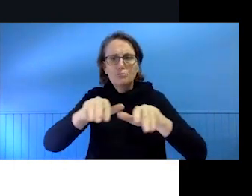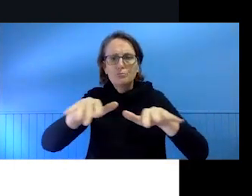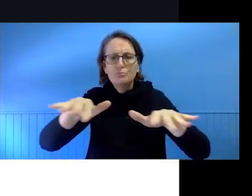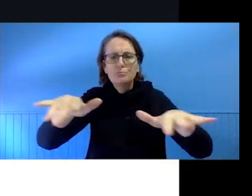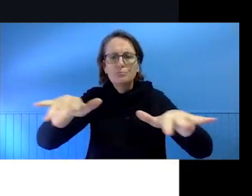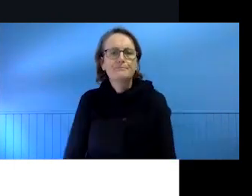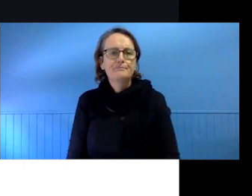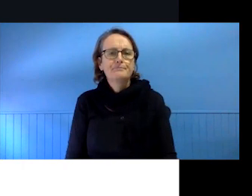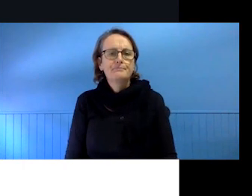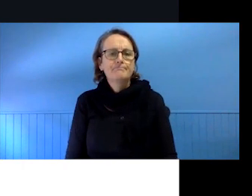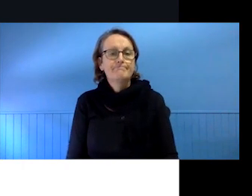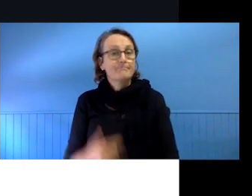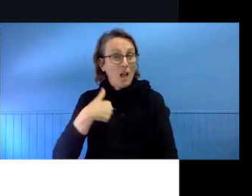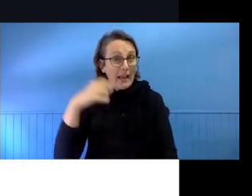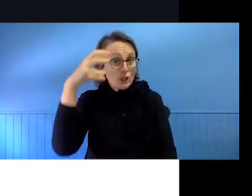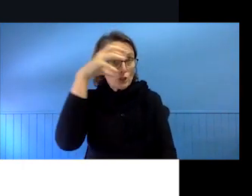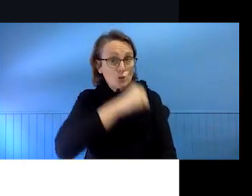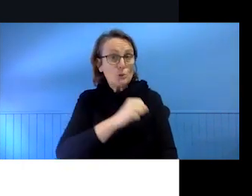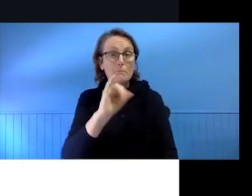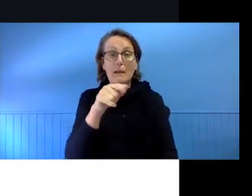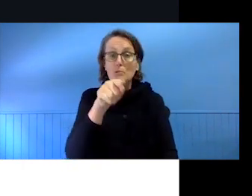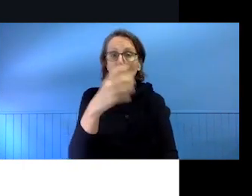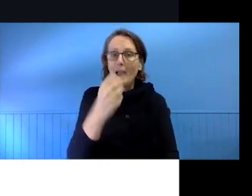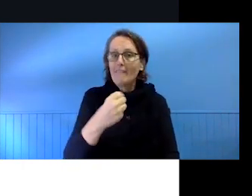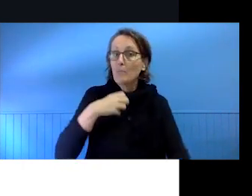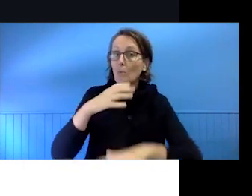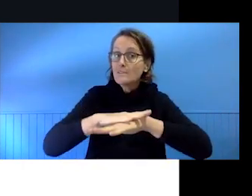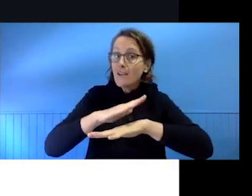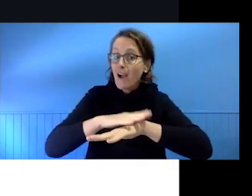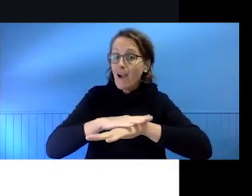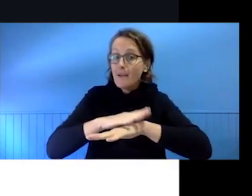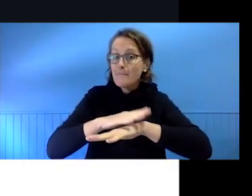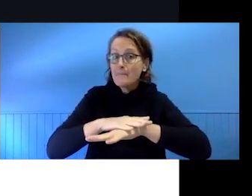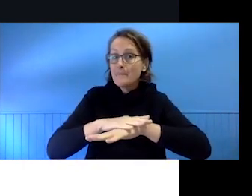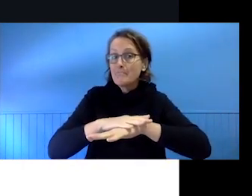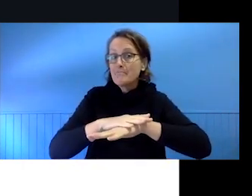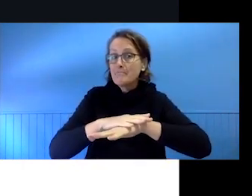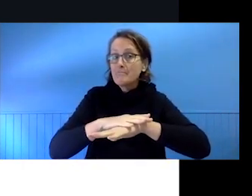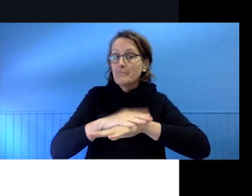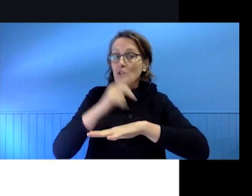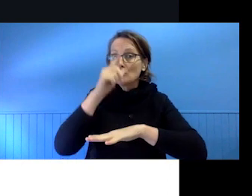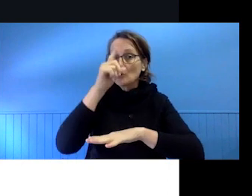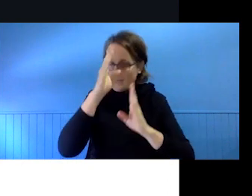also assuming you might have a little bit more time to devote to